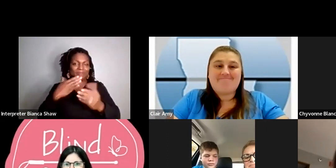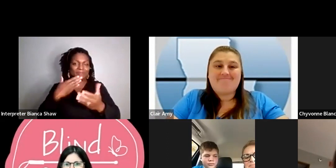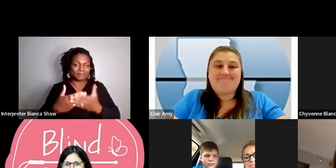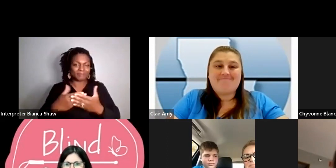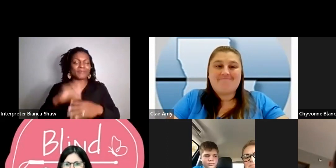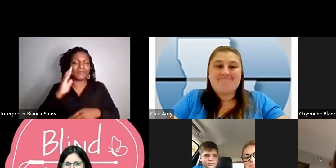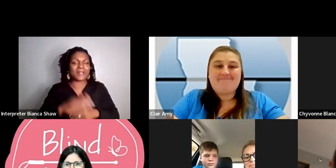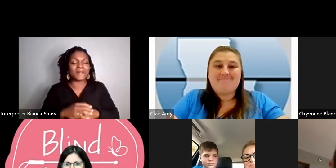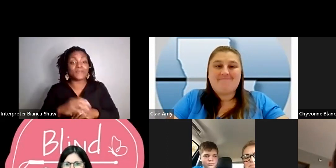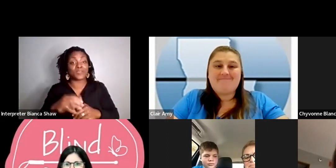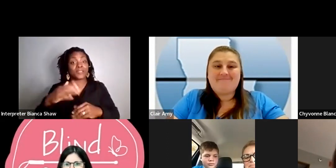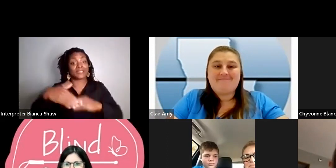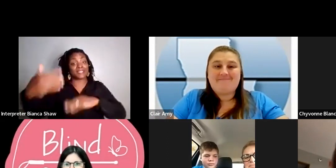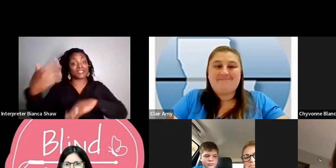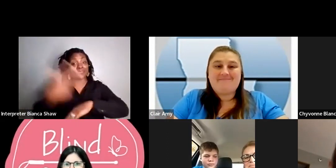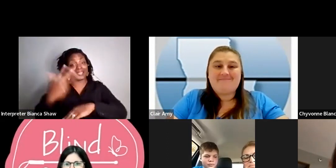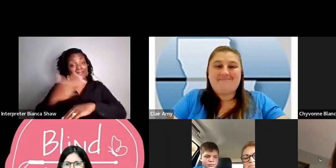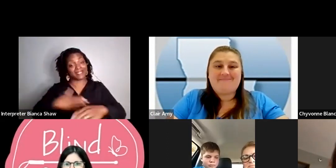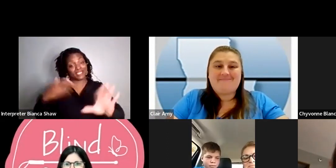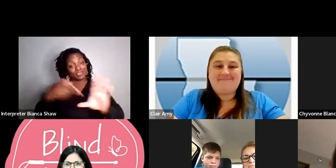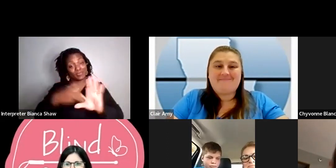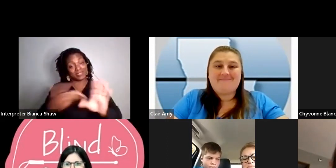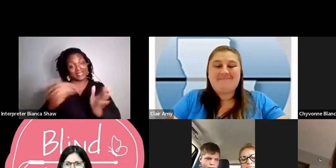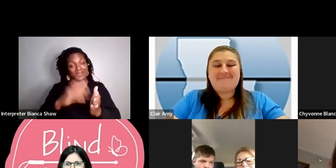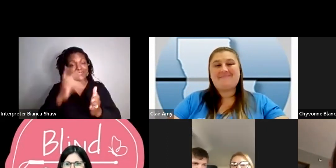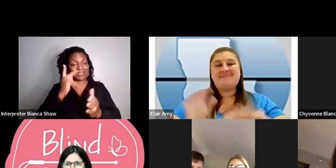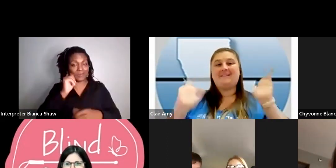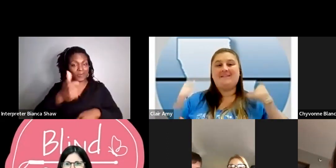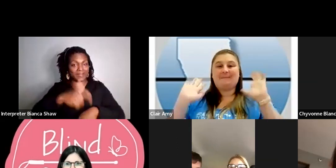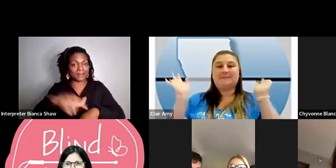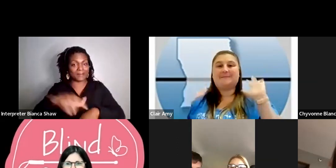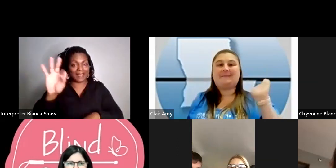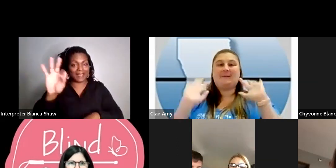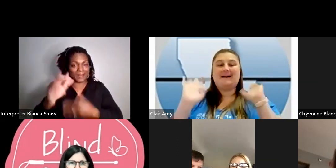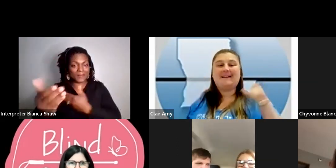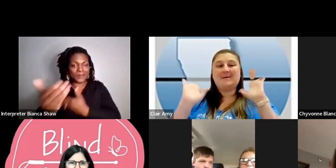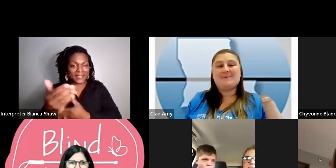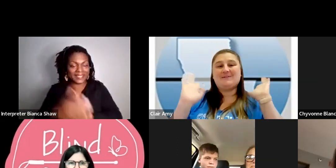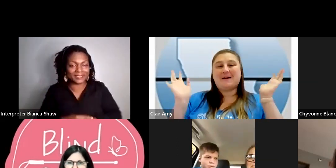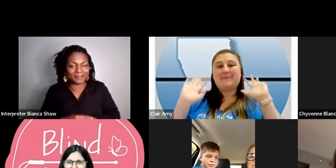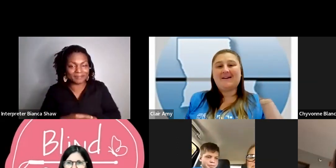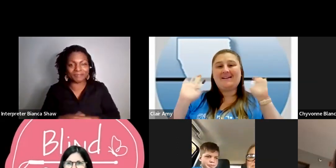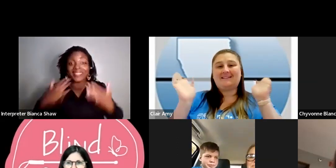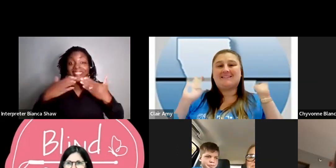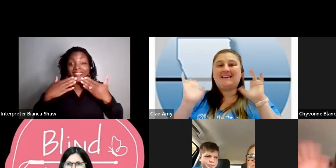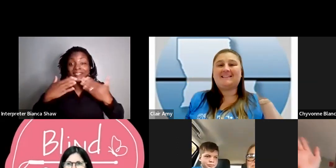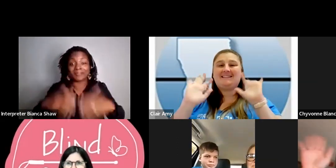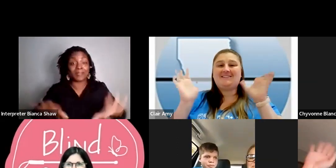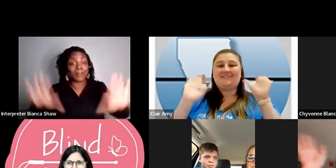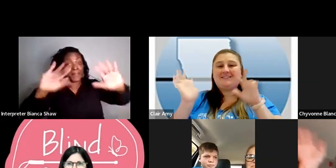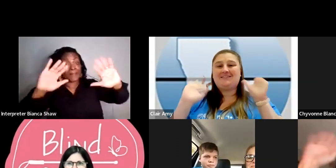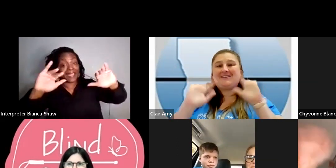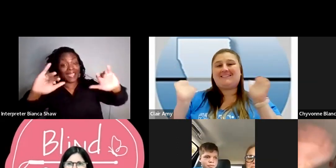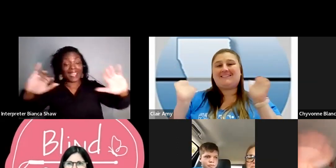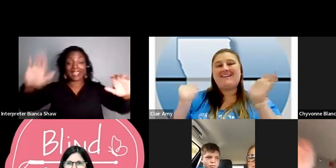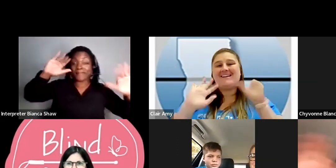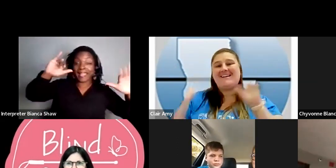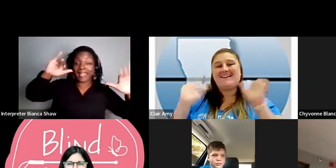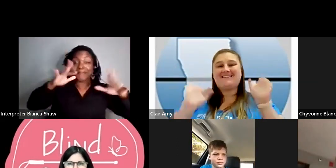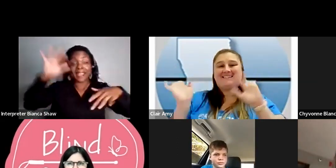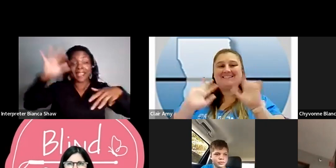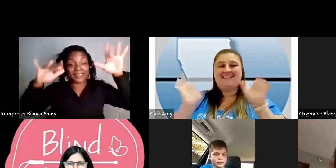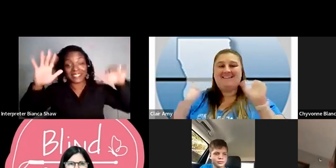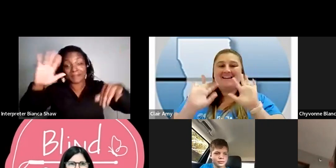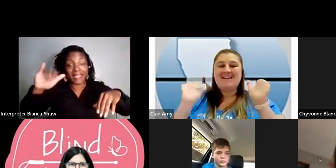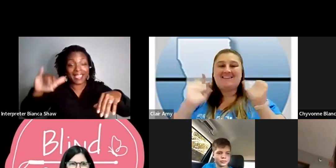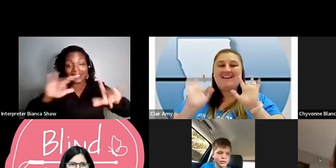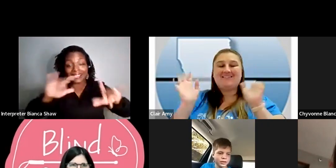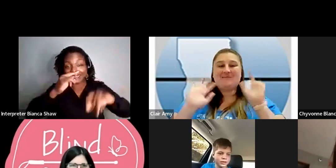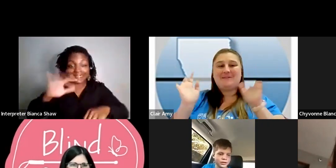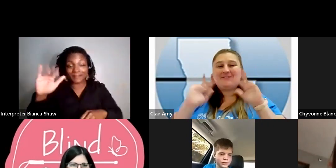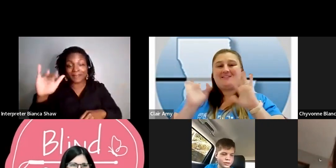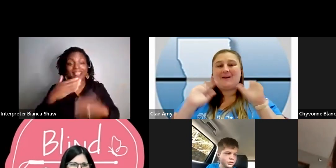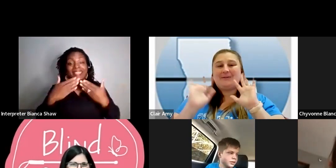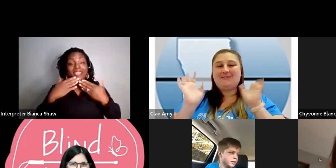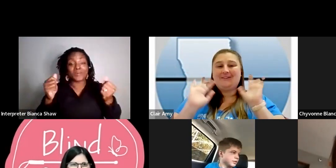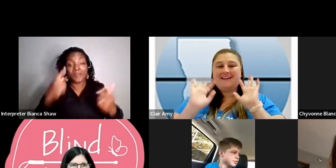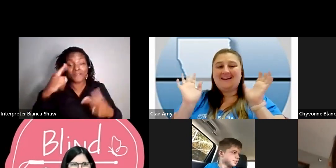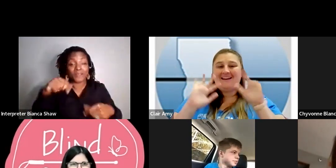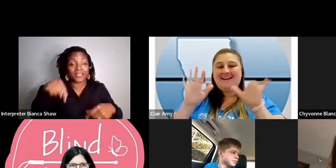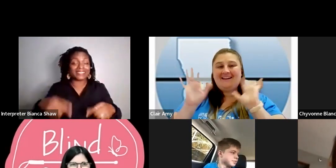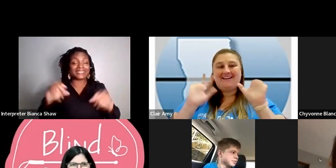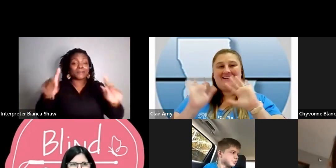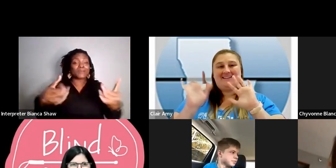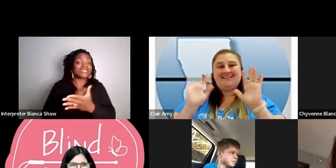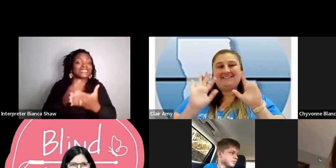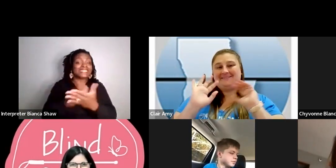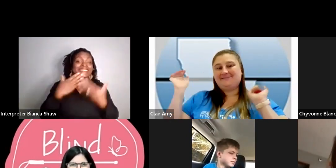We will see you all tomorrow at 9. Am. Thanks back. Camera is by parents, thanks to you.